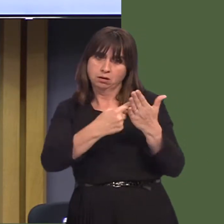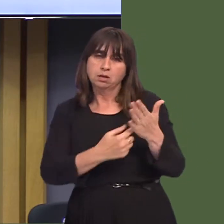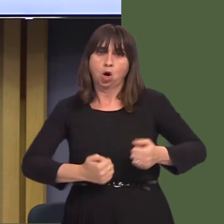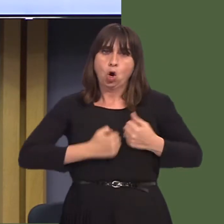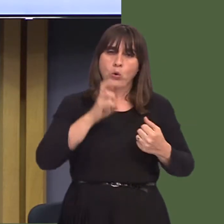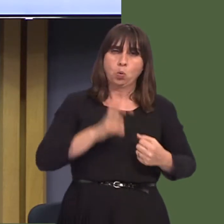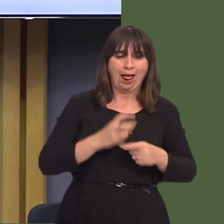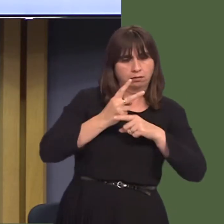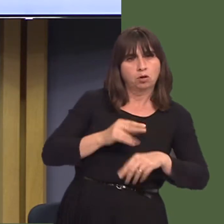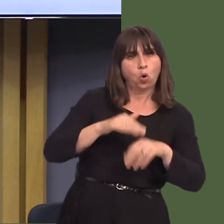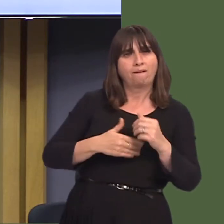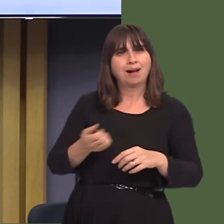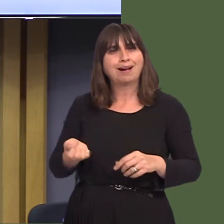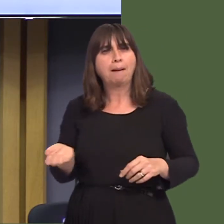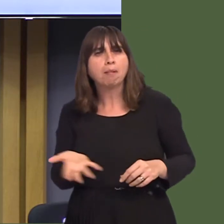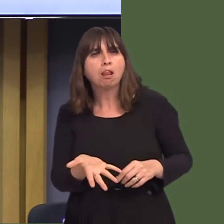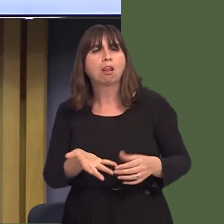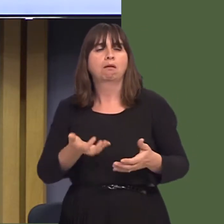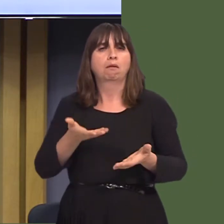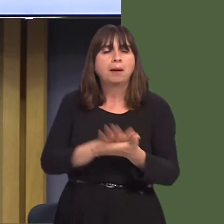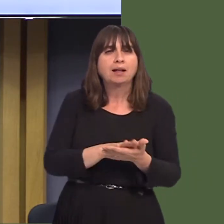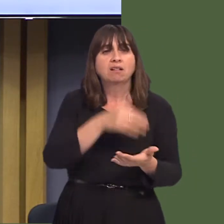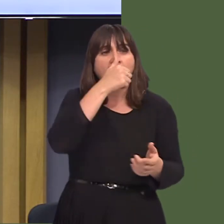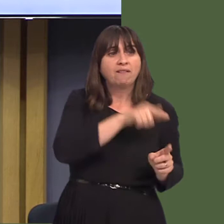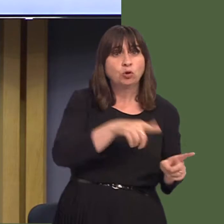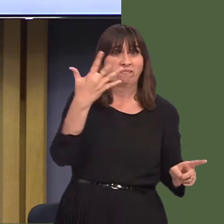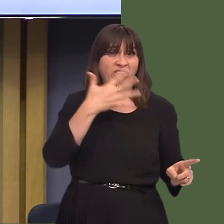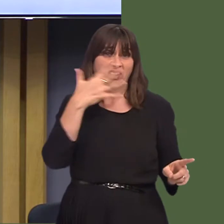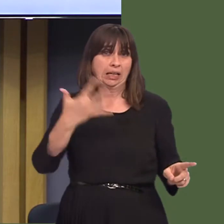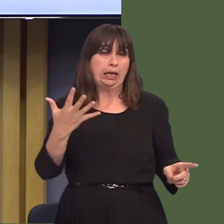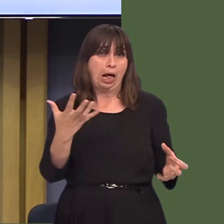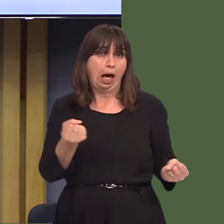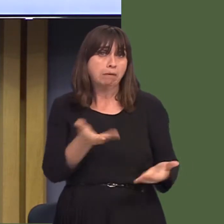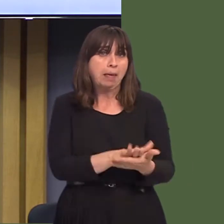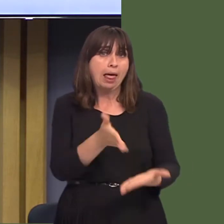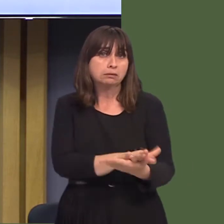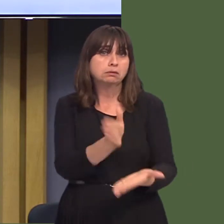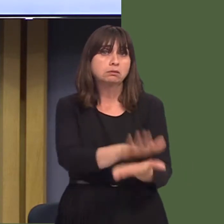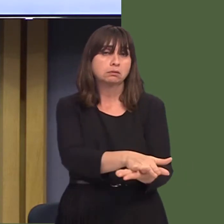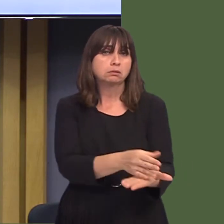with regard to young gamblers, 11 to 15-year-olds, we have powers already in respect of education